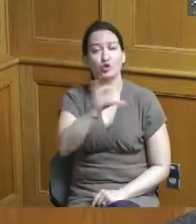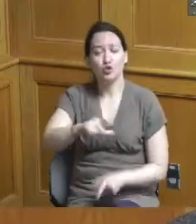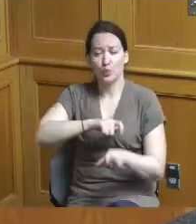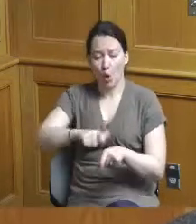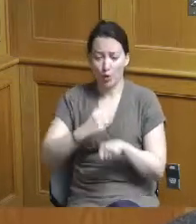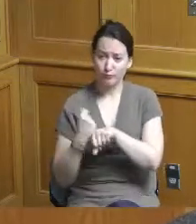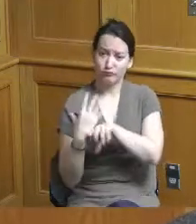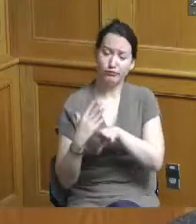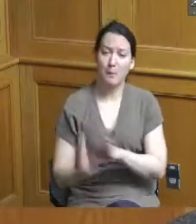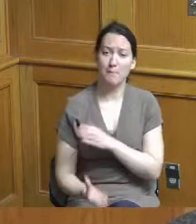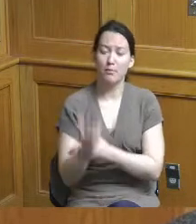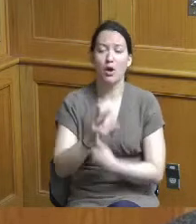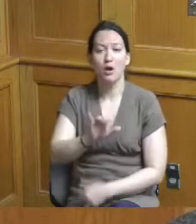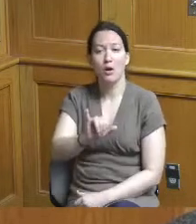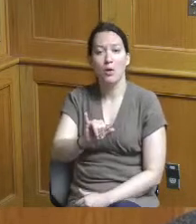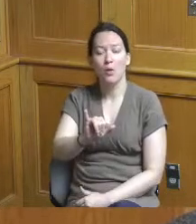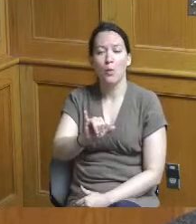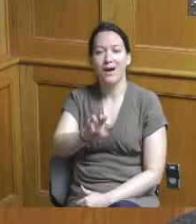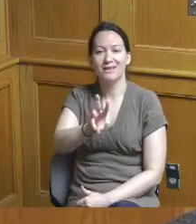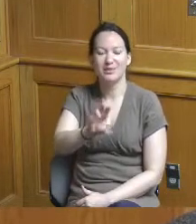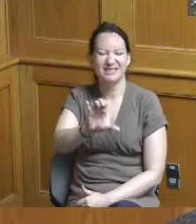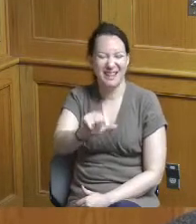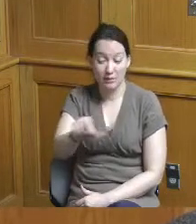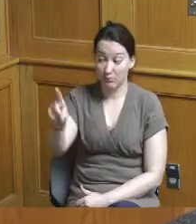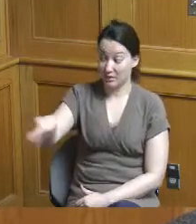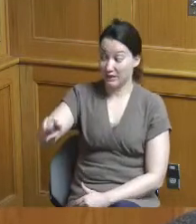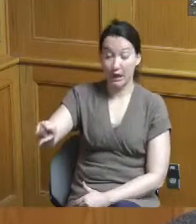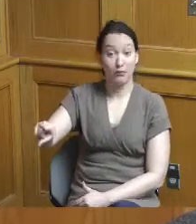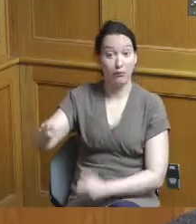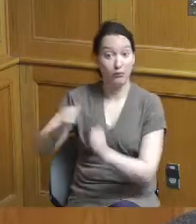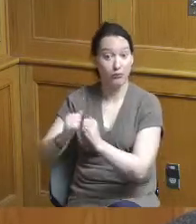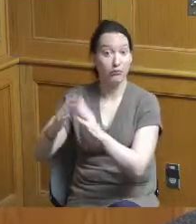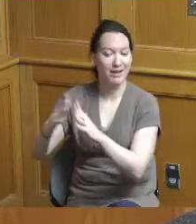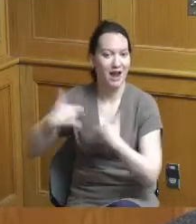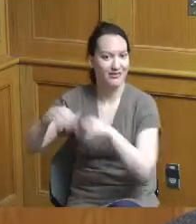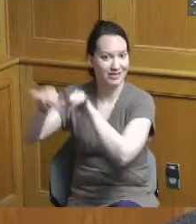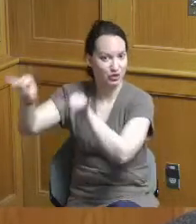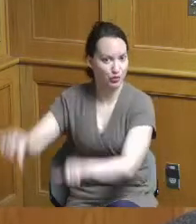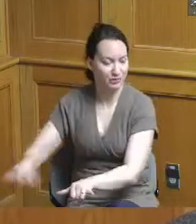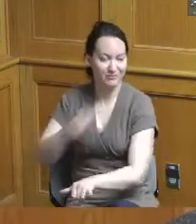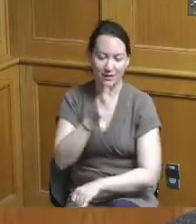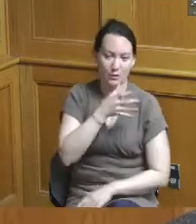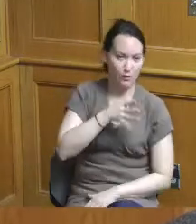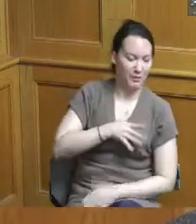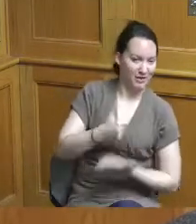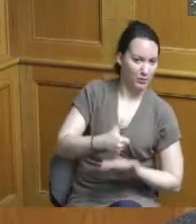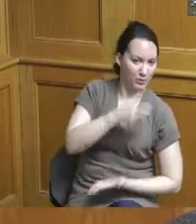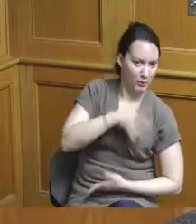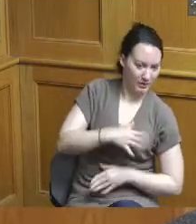morning from the YWCA they are actually the ones who have the shelter not women helping women and